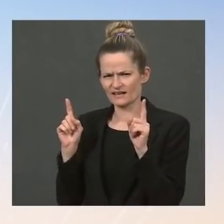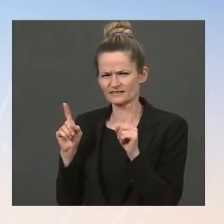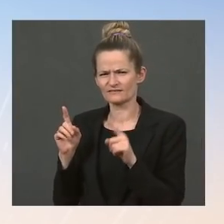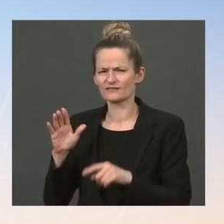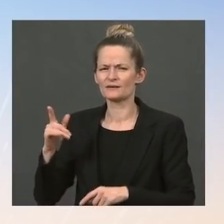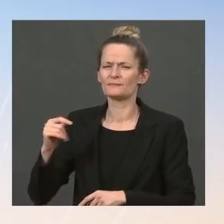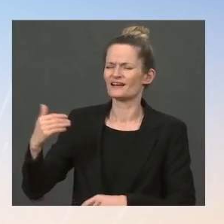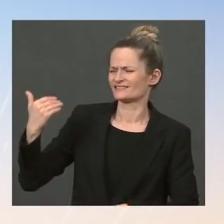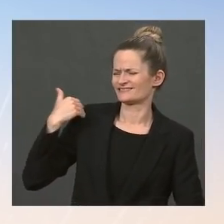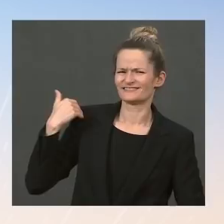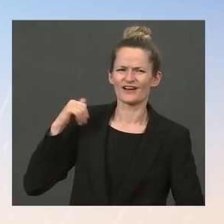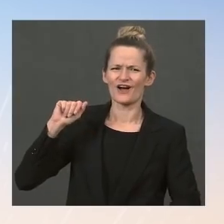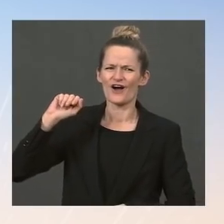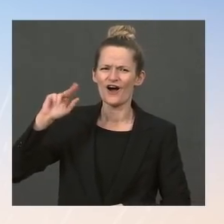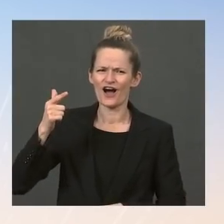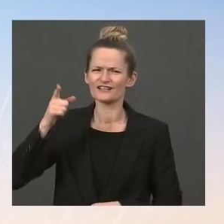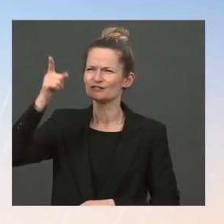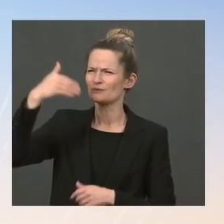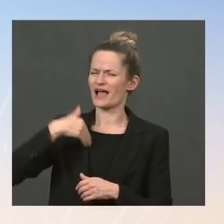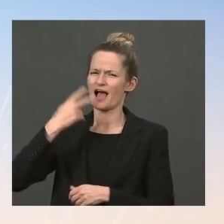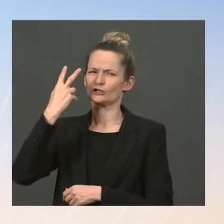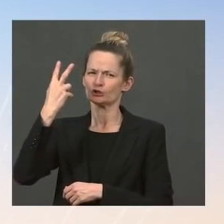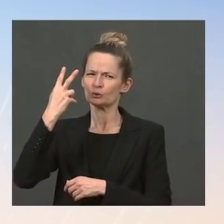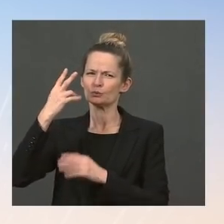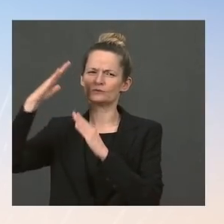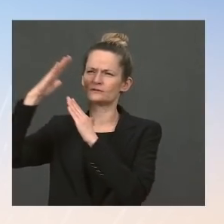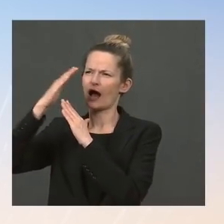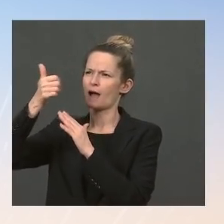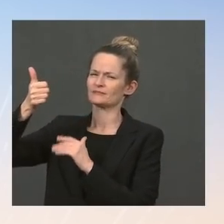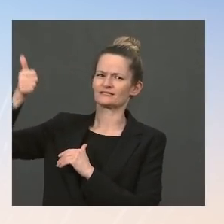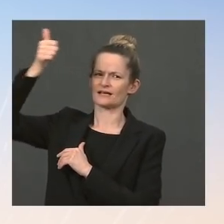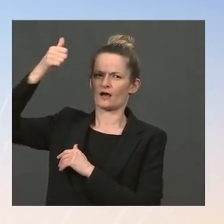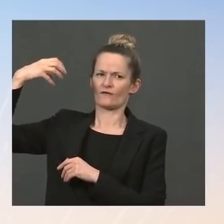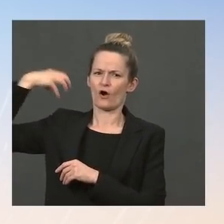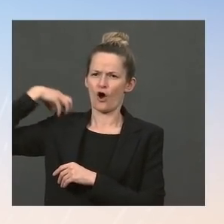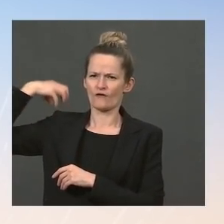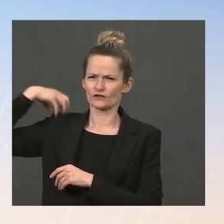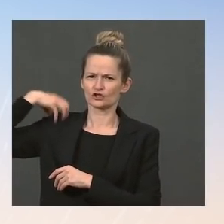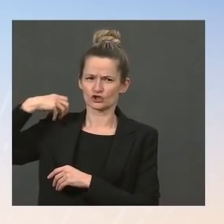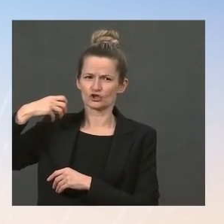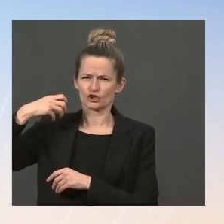at the FDA resign during the booster conversation -- that being the Director of Office of Vaccines Research,